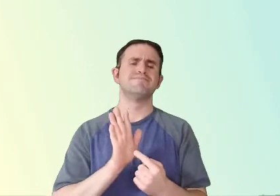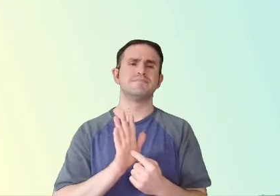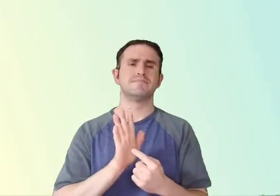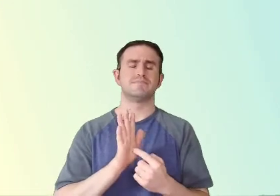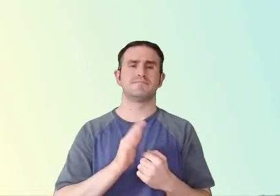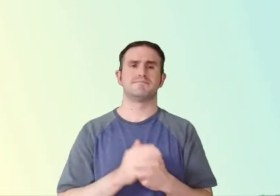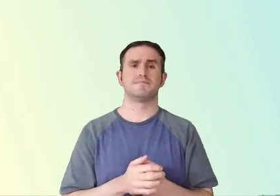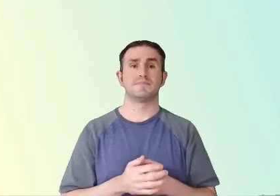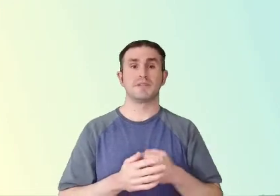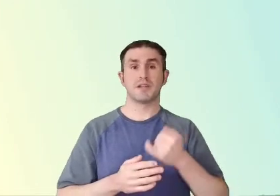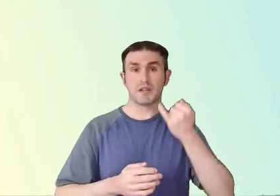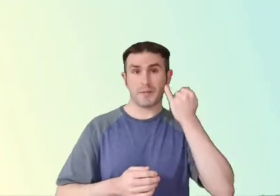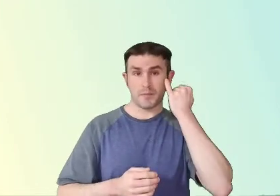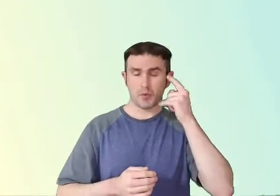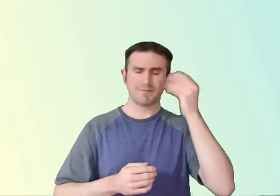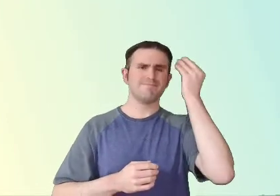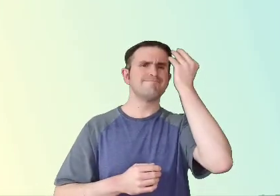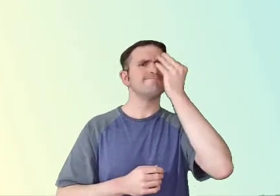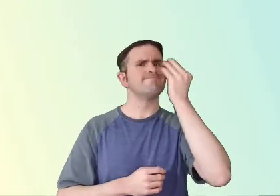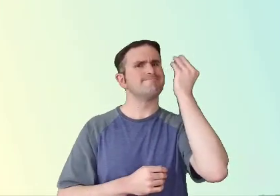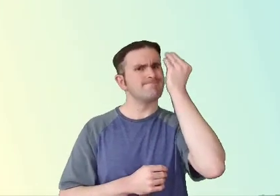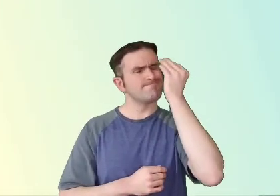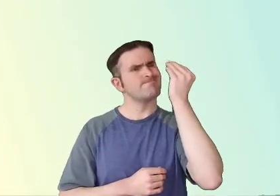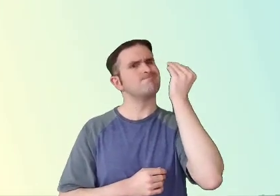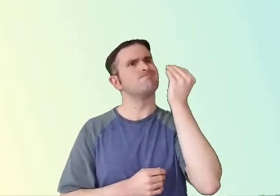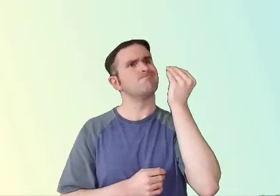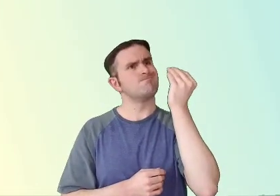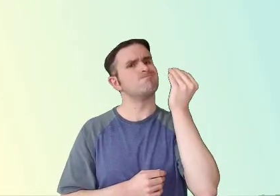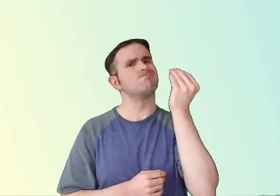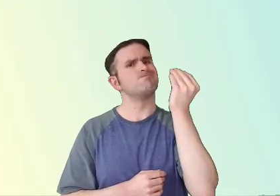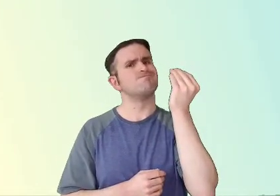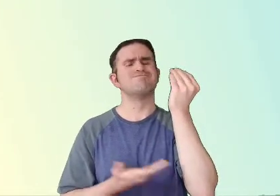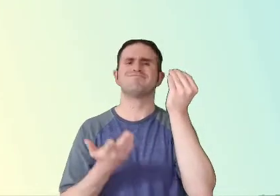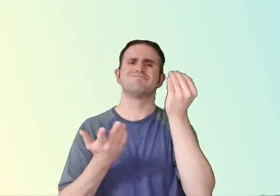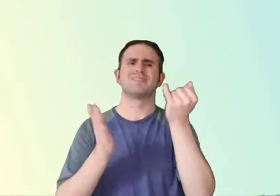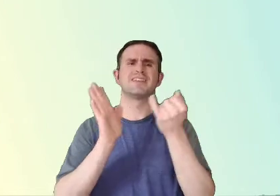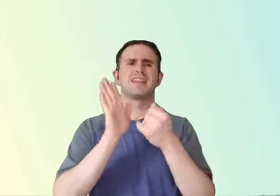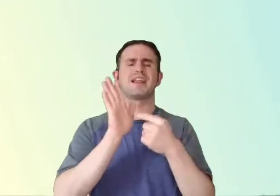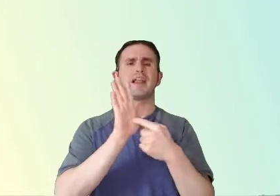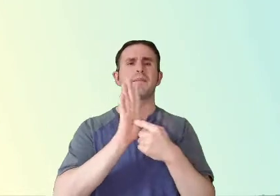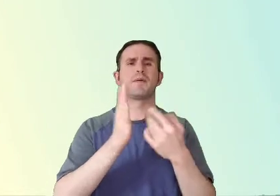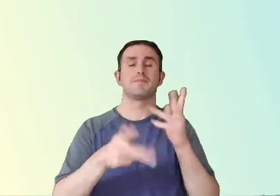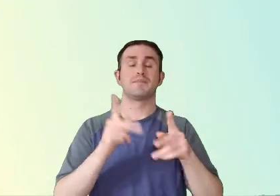um... if you think about it, uh... you can use like, um... like a decorator's rule of thumb,